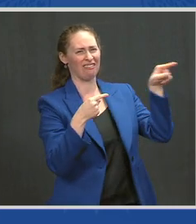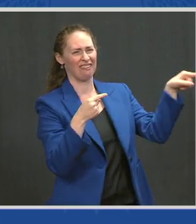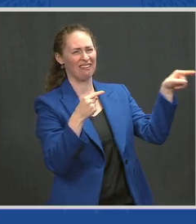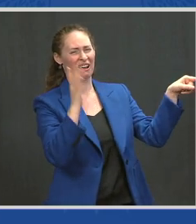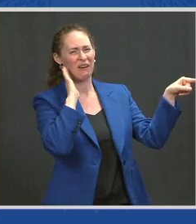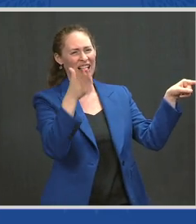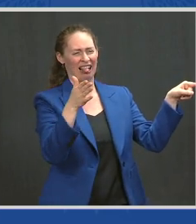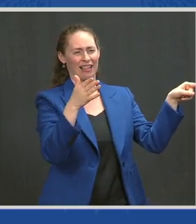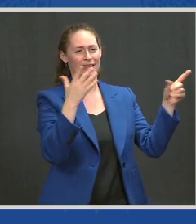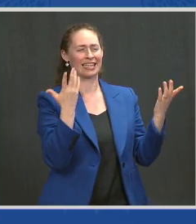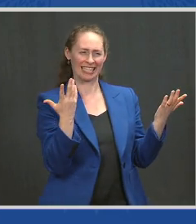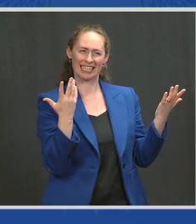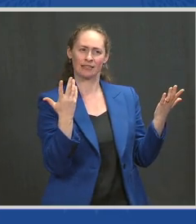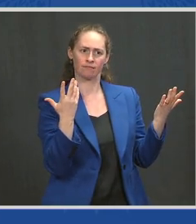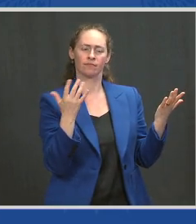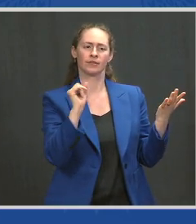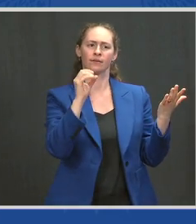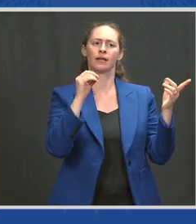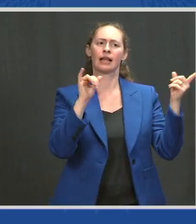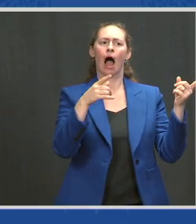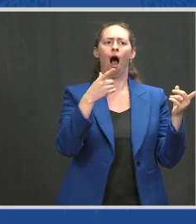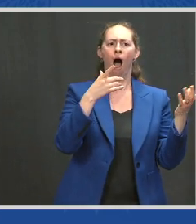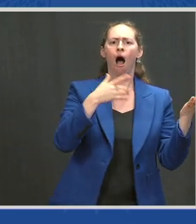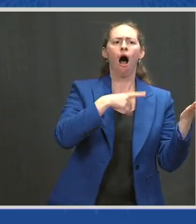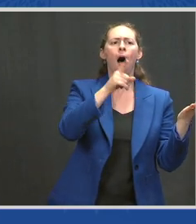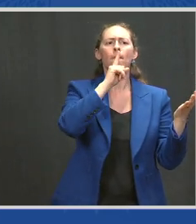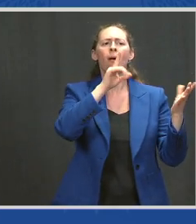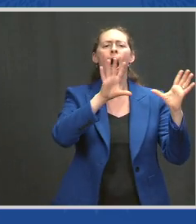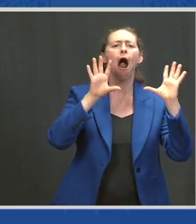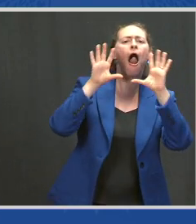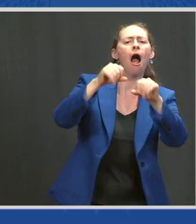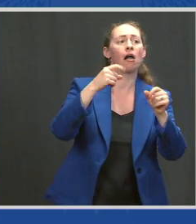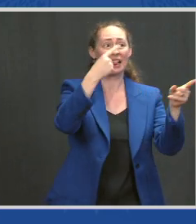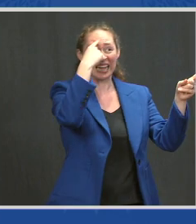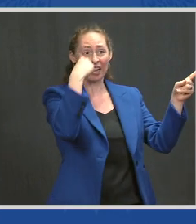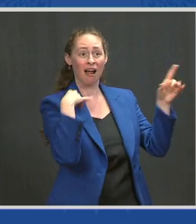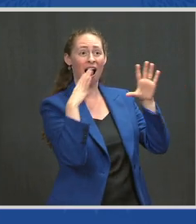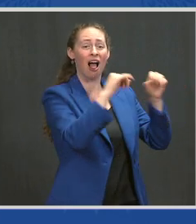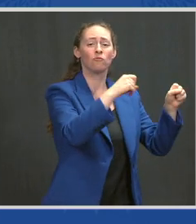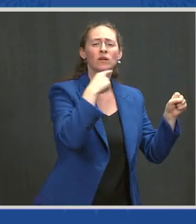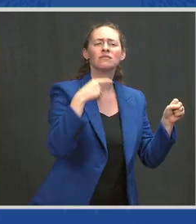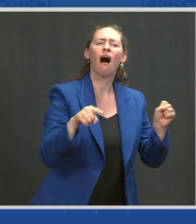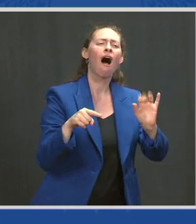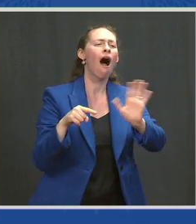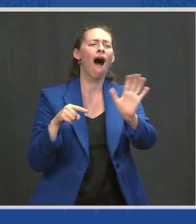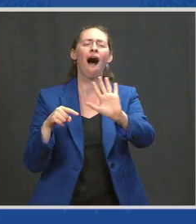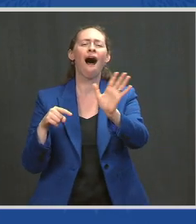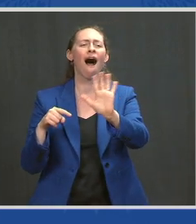"Biden said he'd invade Russia." You know, it is not -- you know. By the way, that was a joke. That's not true.